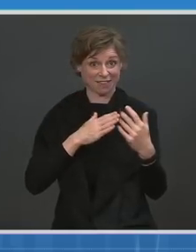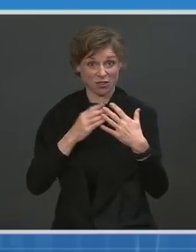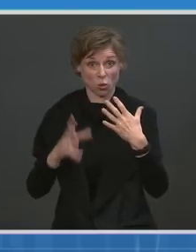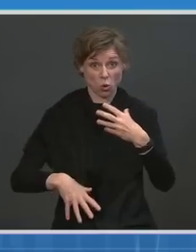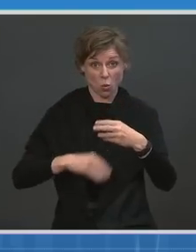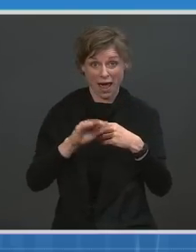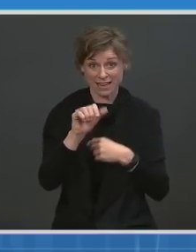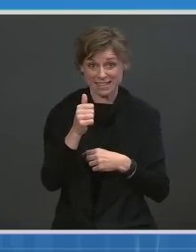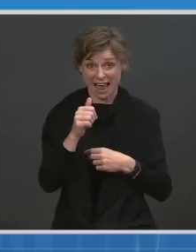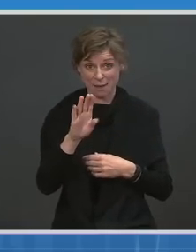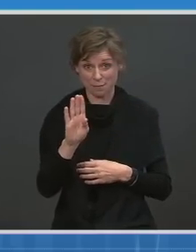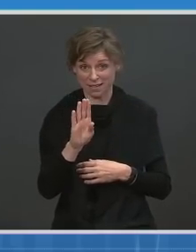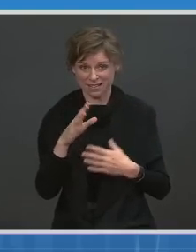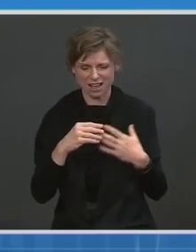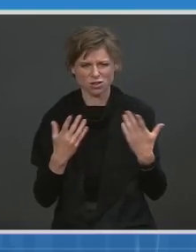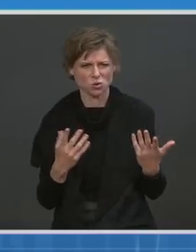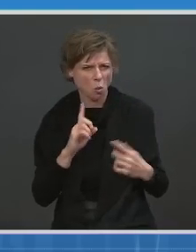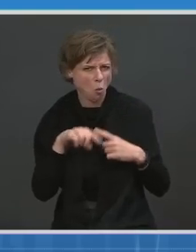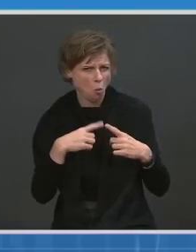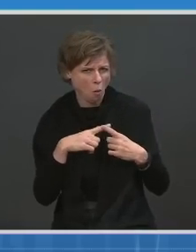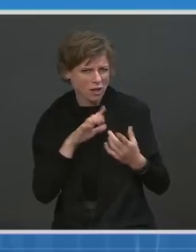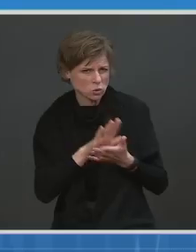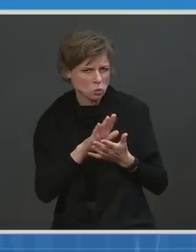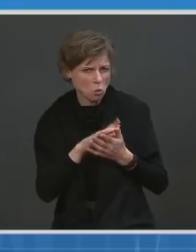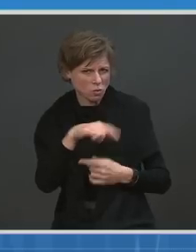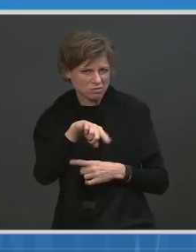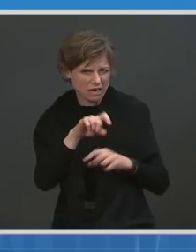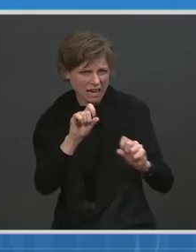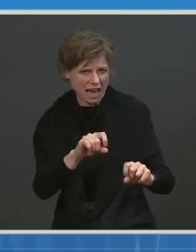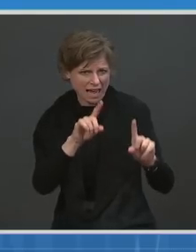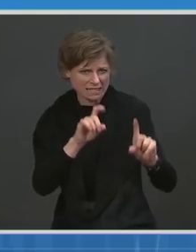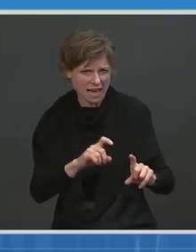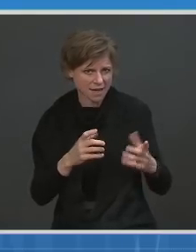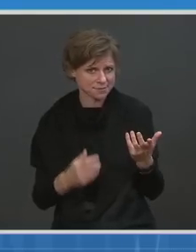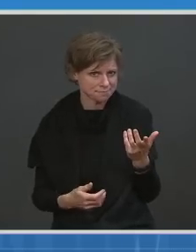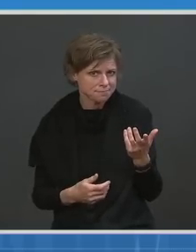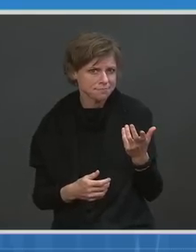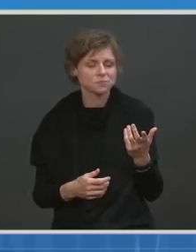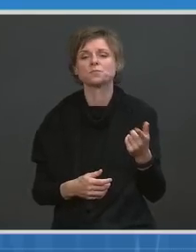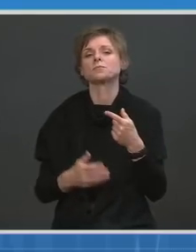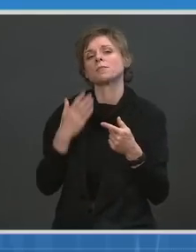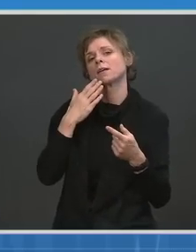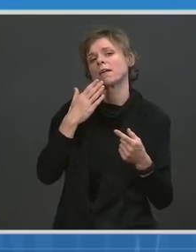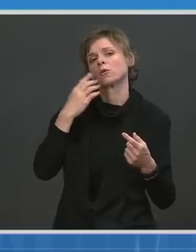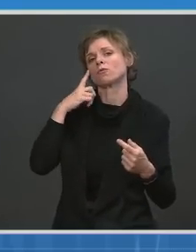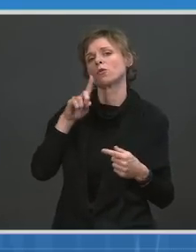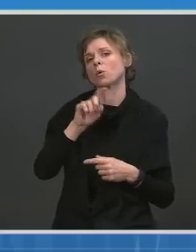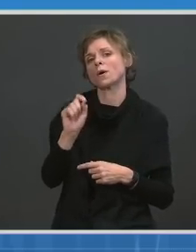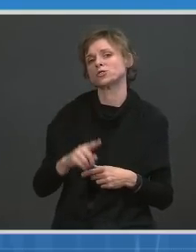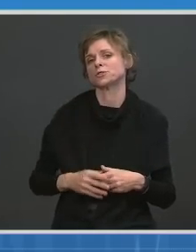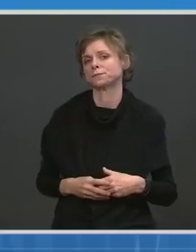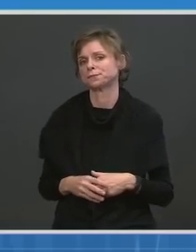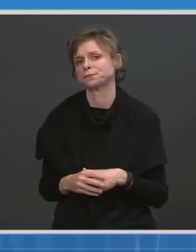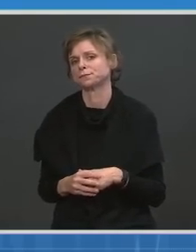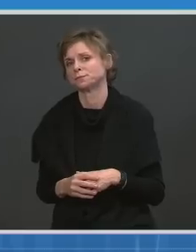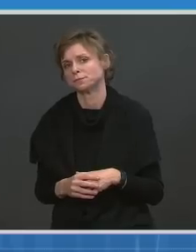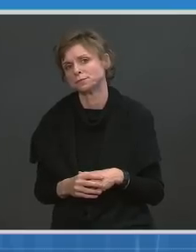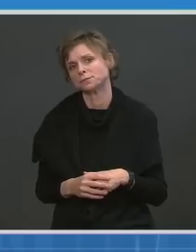How soon before schools can test? Dr. Walensky: Yeah, thank you for that question, Anne. You know, we have now increasing evidence